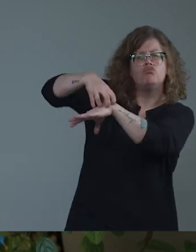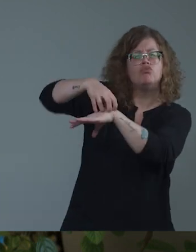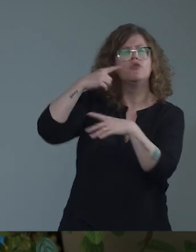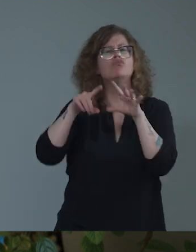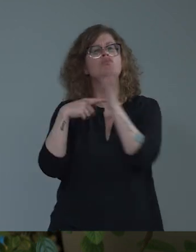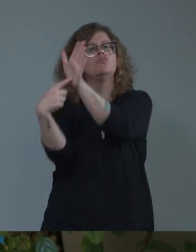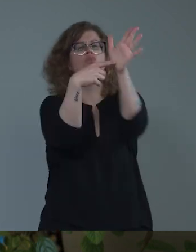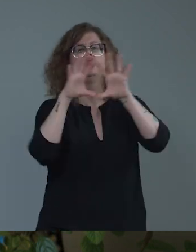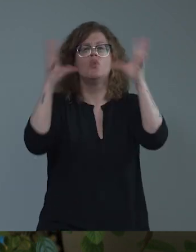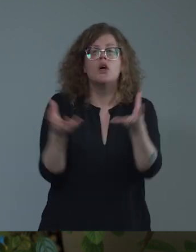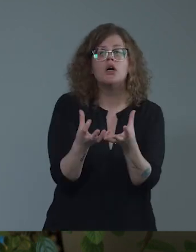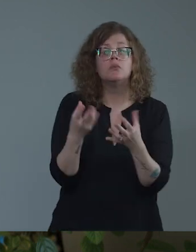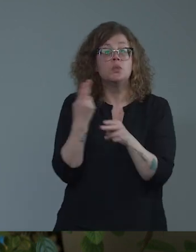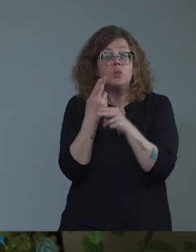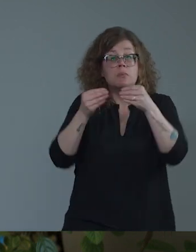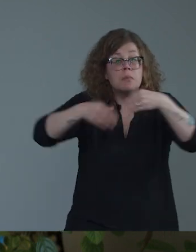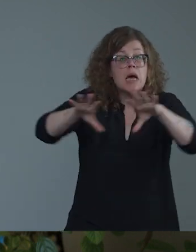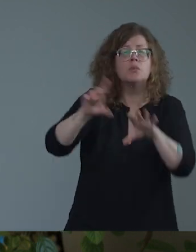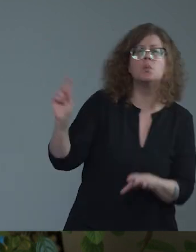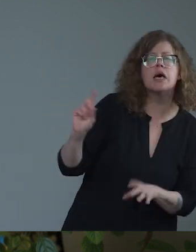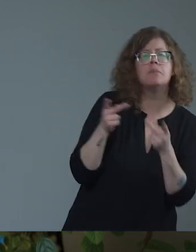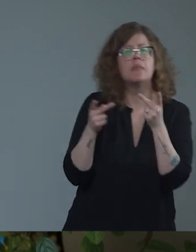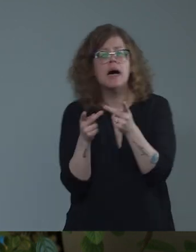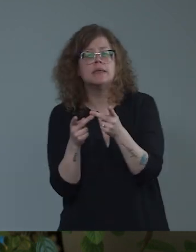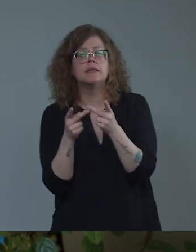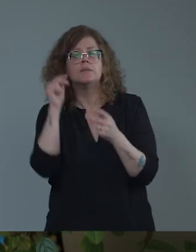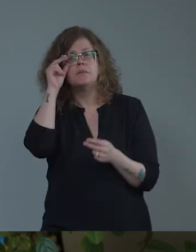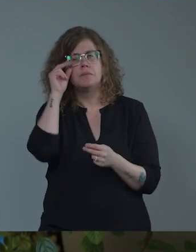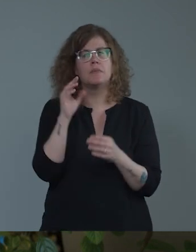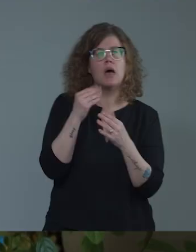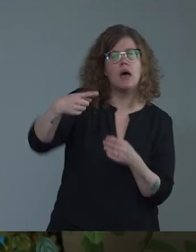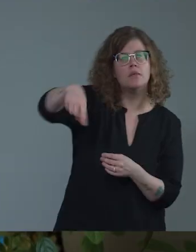space, both the people in it and the environment and climate and circumstances of that site,